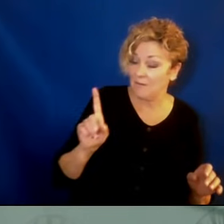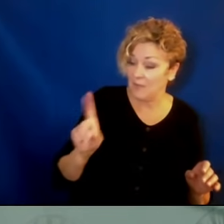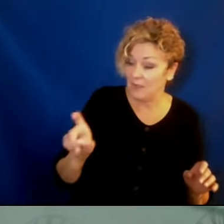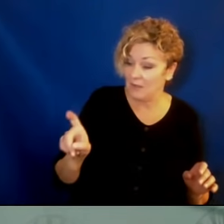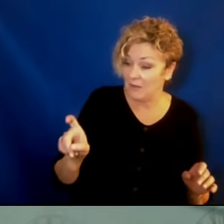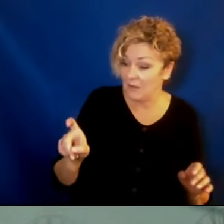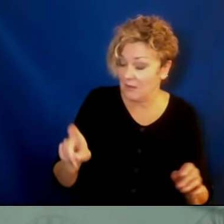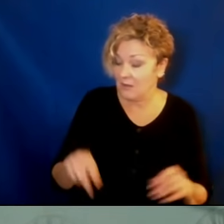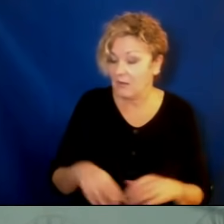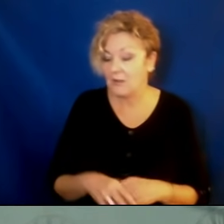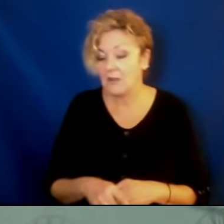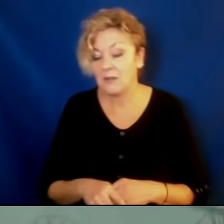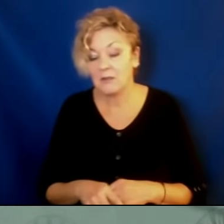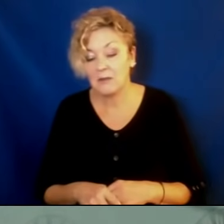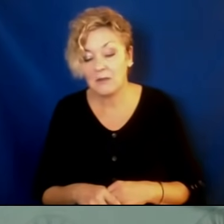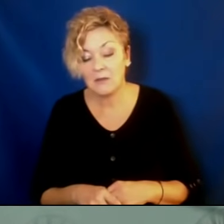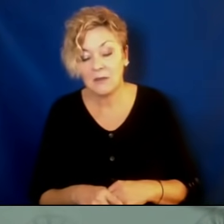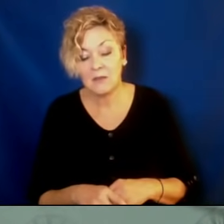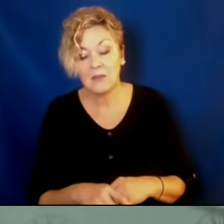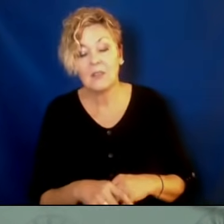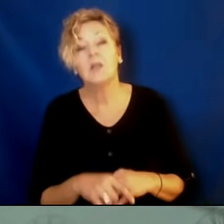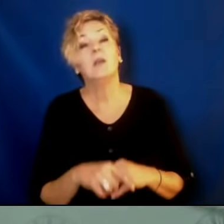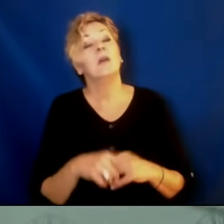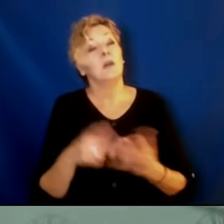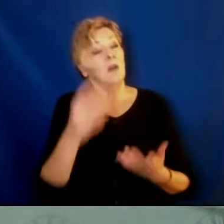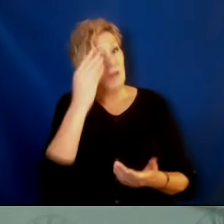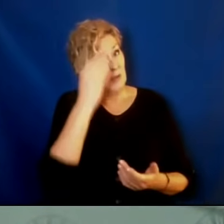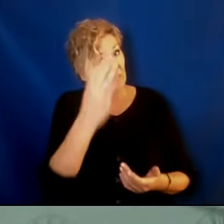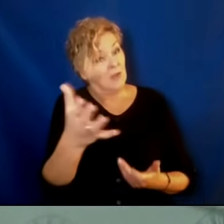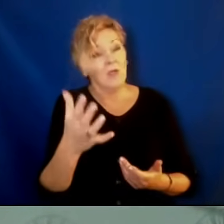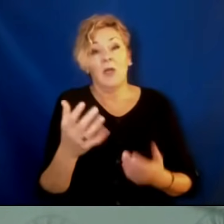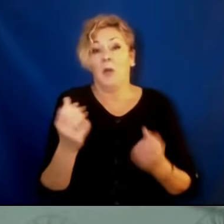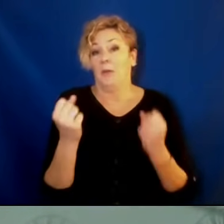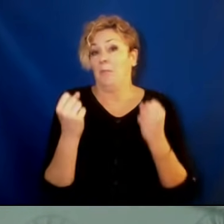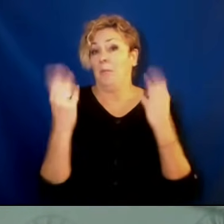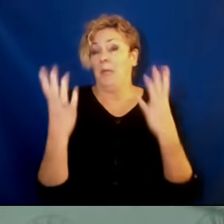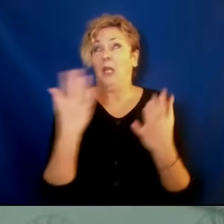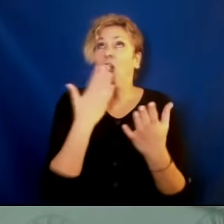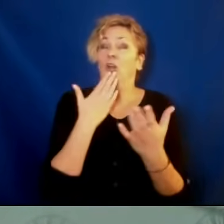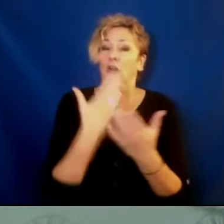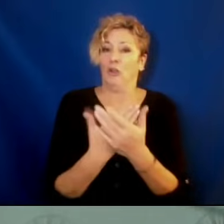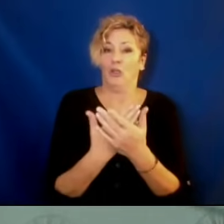those who give immunization, do they move out of those positions are now through contact trace?